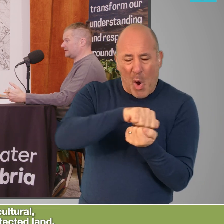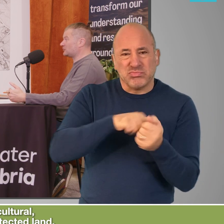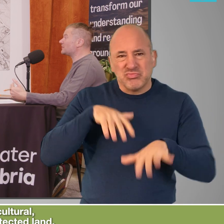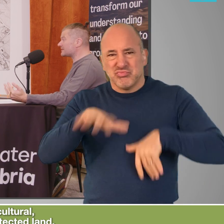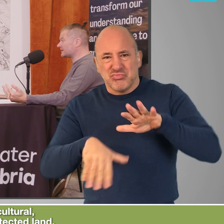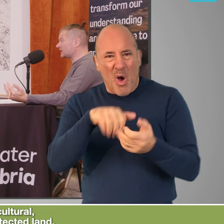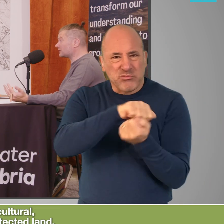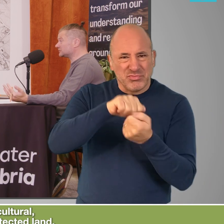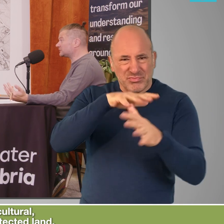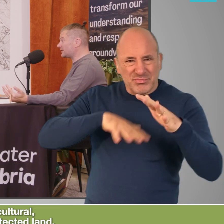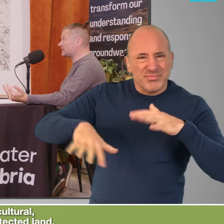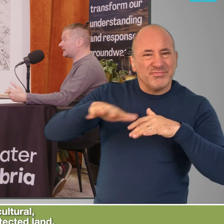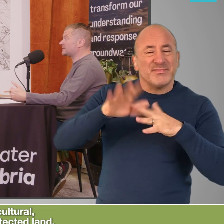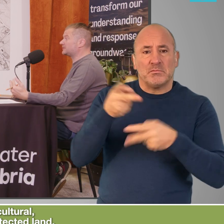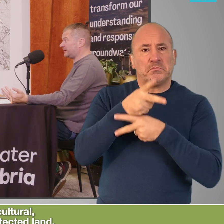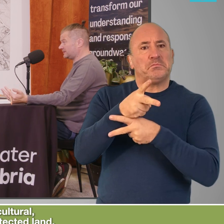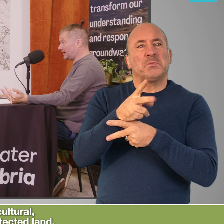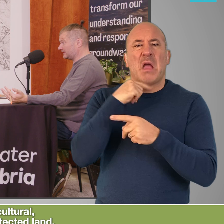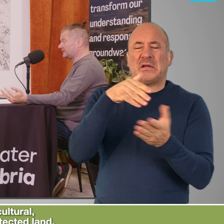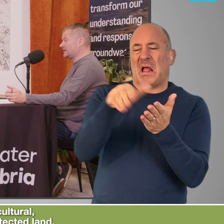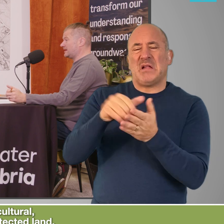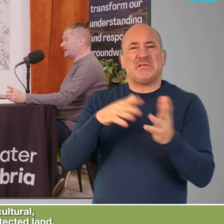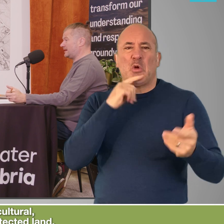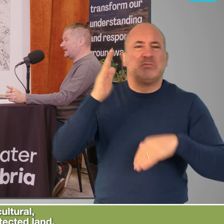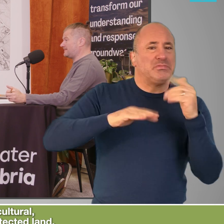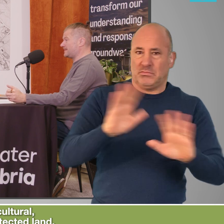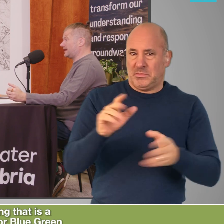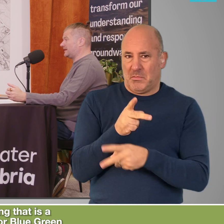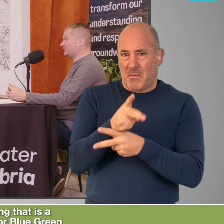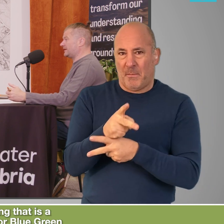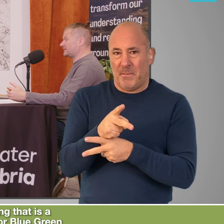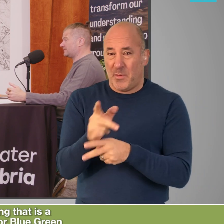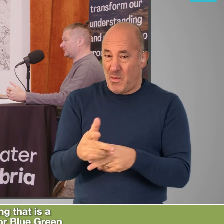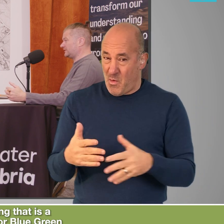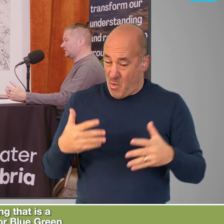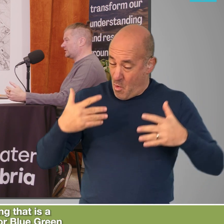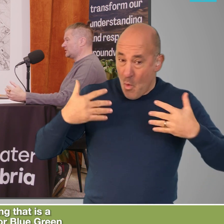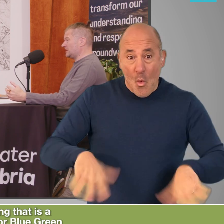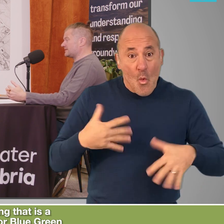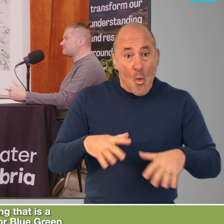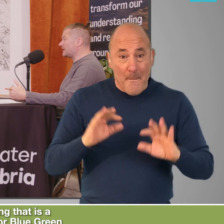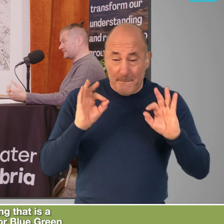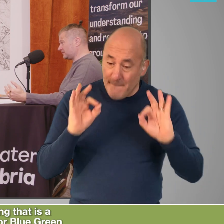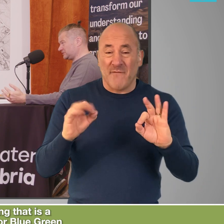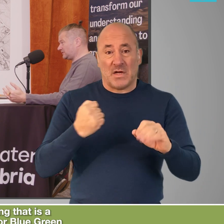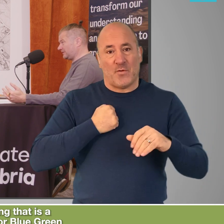It's grazing agricultural, grazing land, it's protected land. And that is something that is a massive opportunity for Blue Green